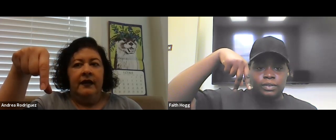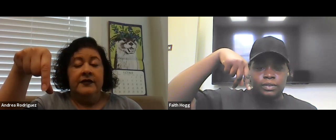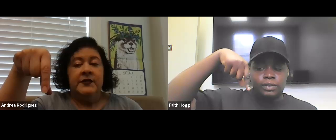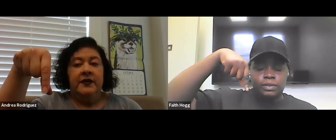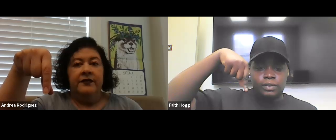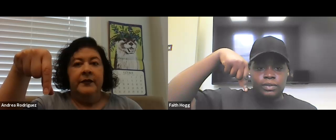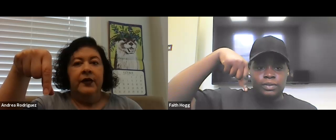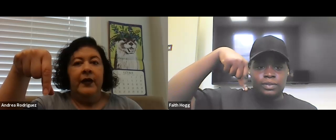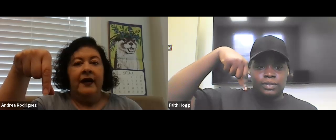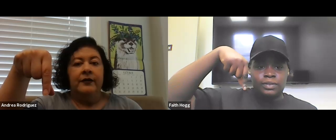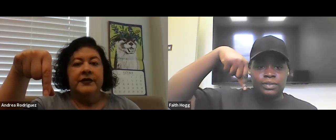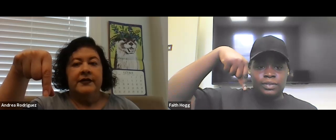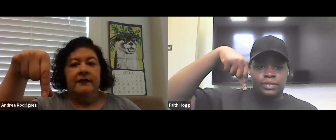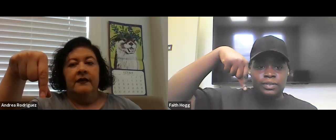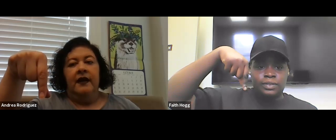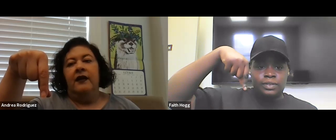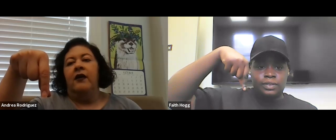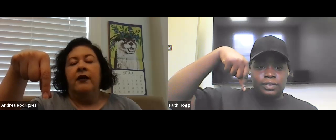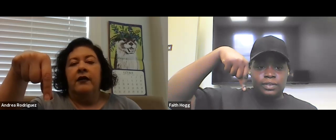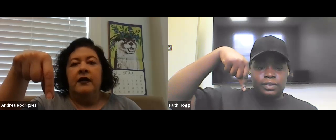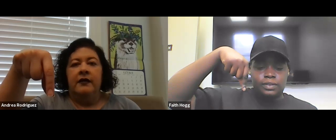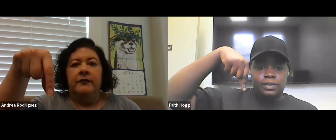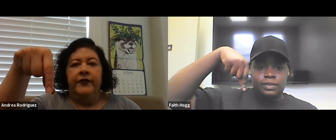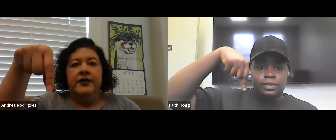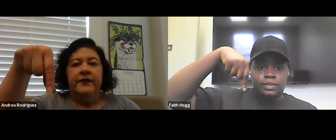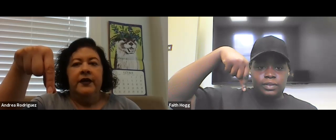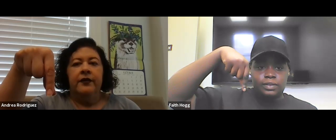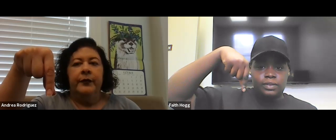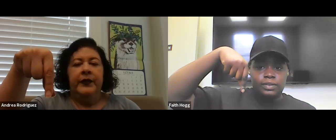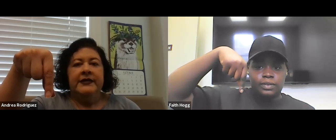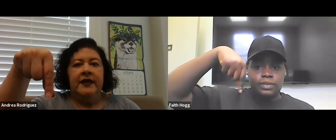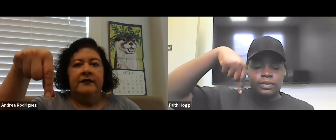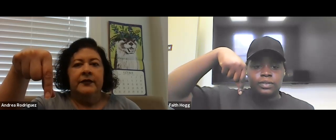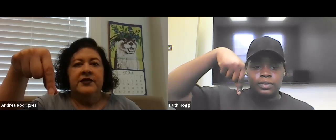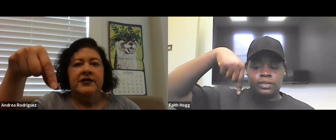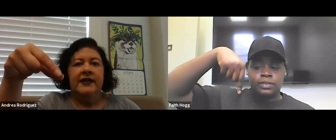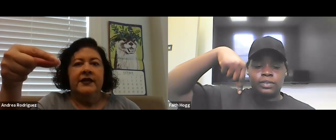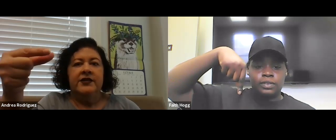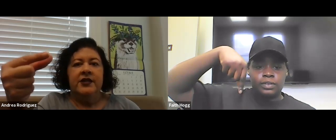Excuse me, our thumb will go out and our first finger will point down so it's just like a G,